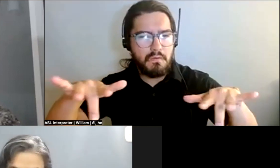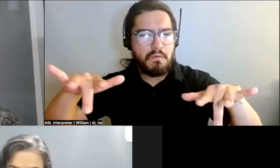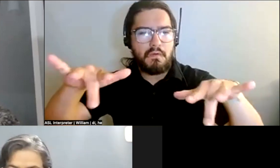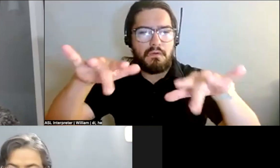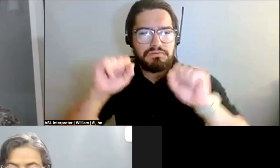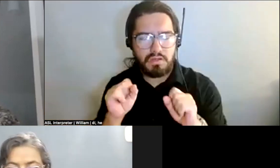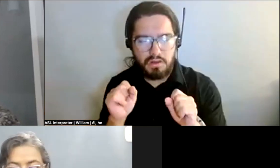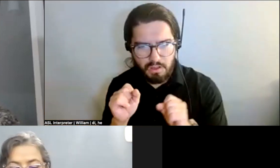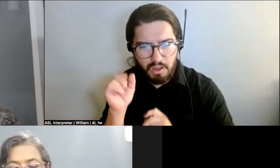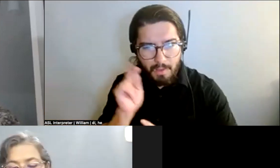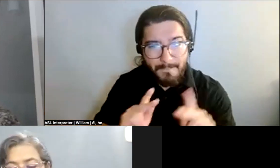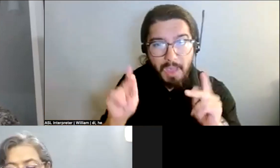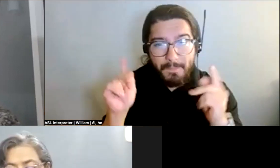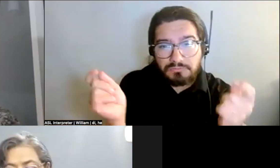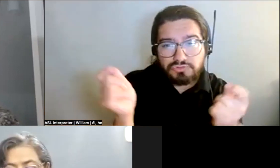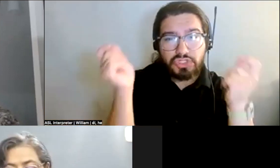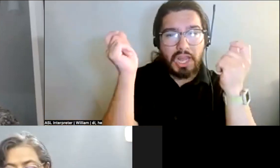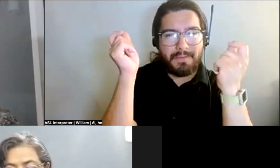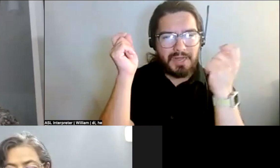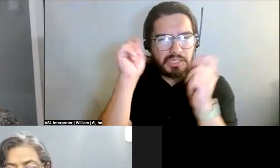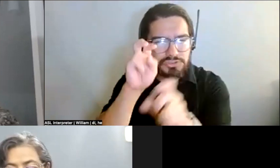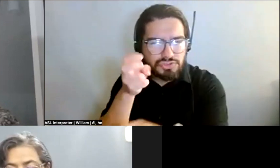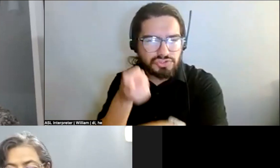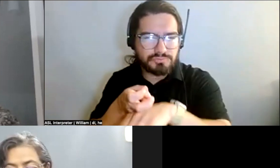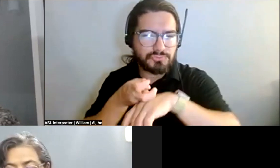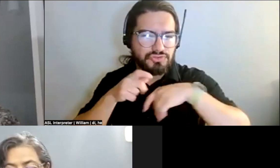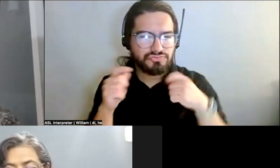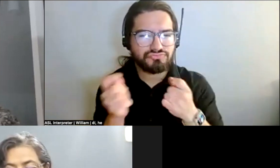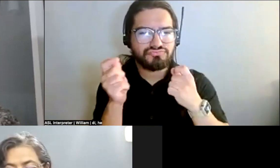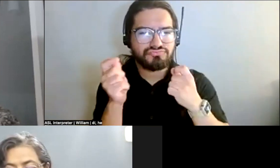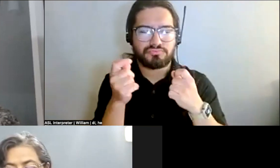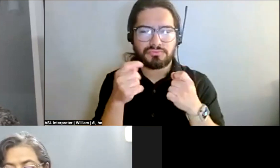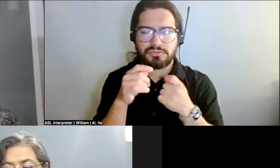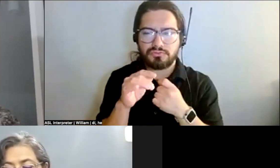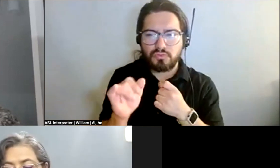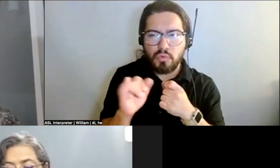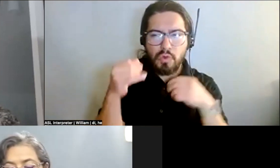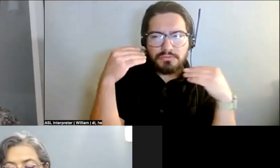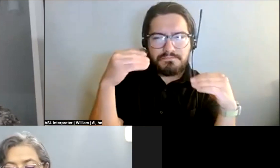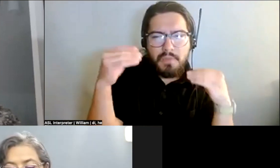It celebrates diamond anniversaries or becomes lost in its spite between markets and telephones.